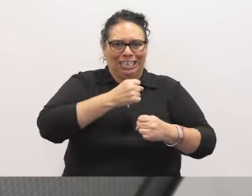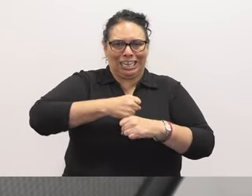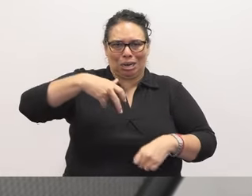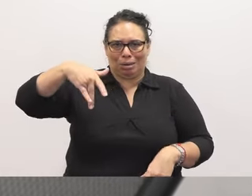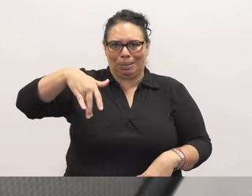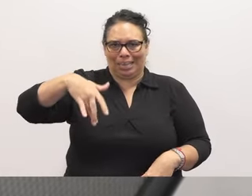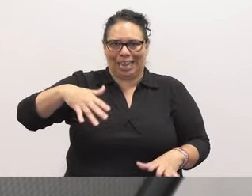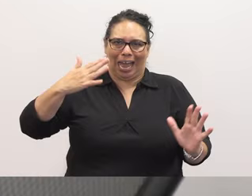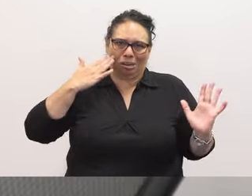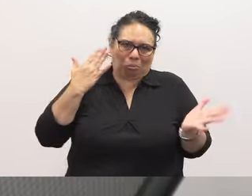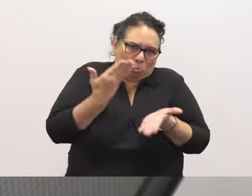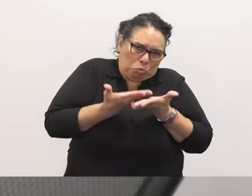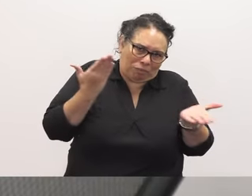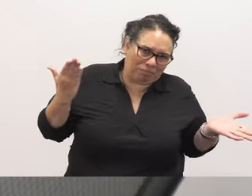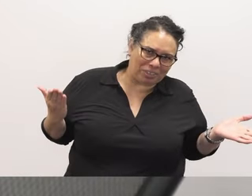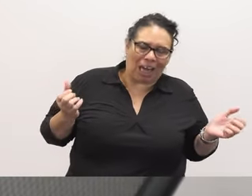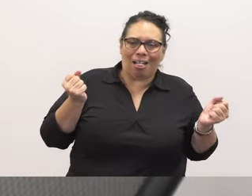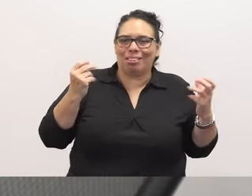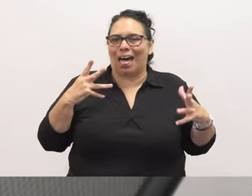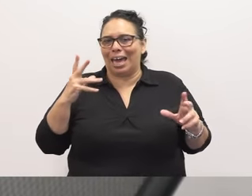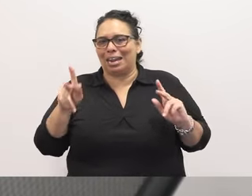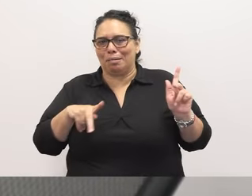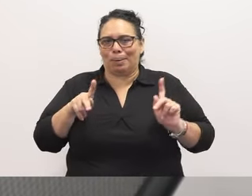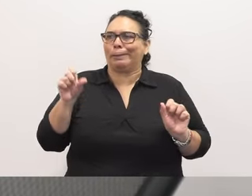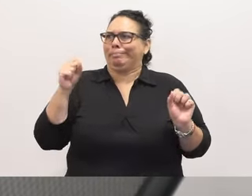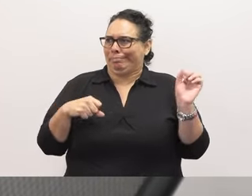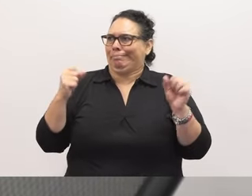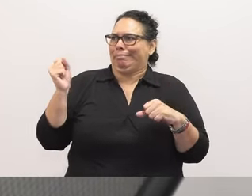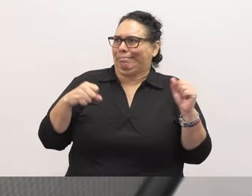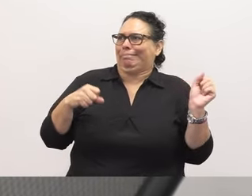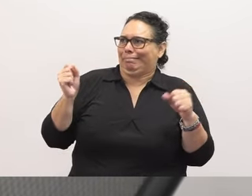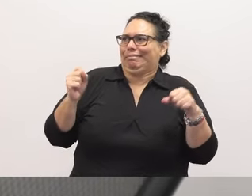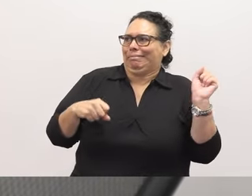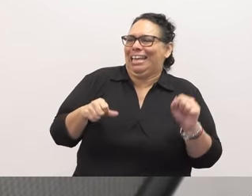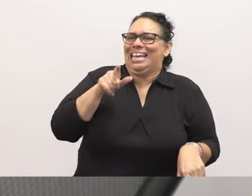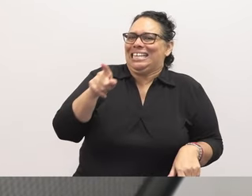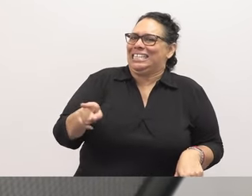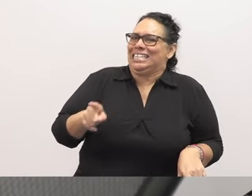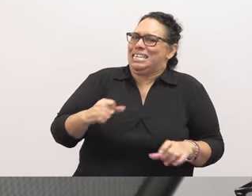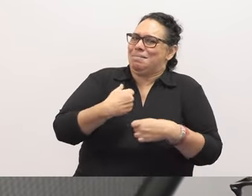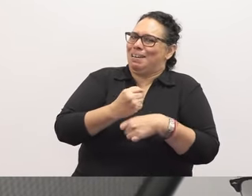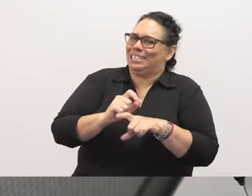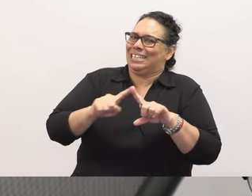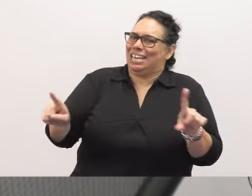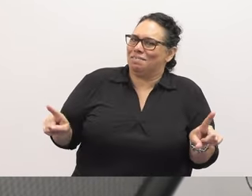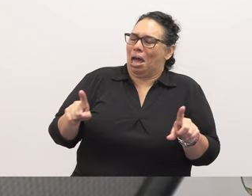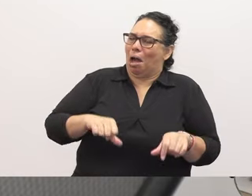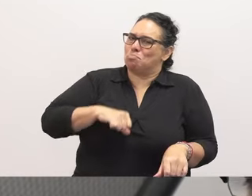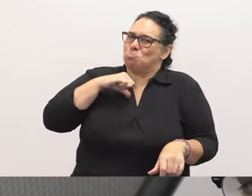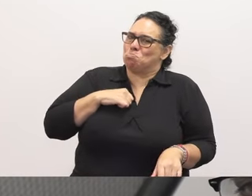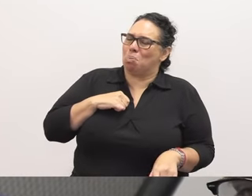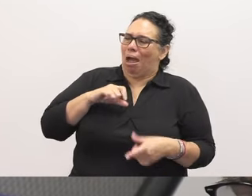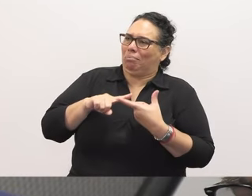So the proofs in the pudding, and I know a lot of other people are shaking their heads as well. He's a difference maker and I'm proud to call him a friend, but proud to call him up here, so.